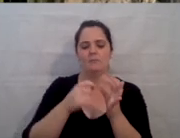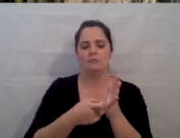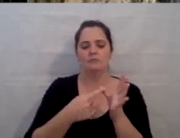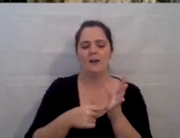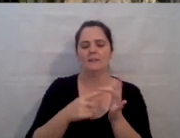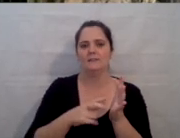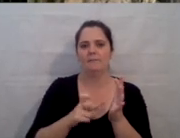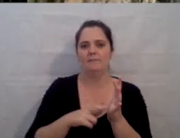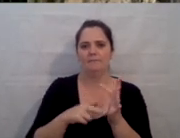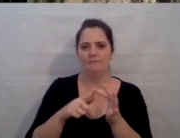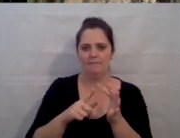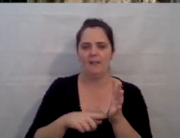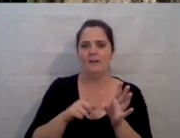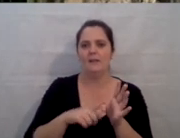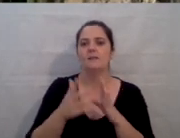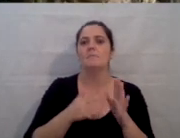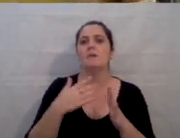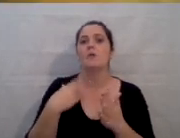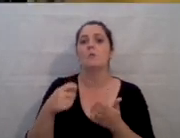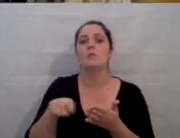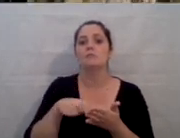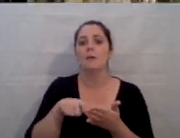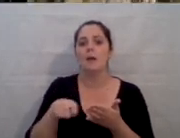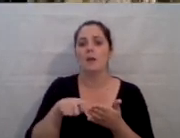and then coming back in and actually sculpting those lines.